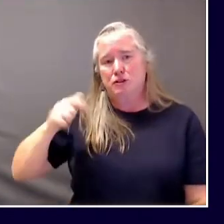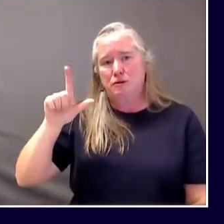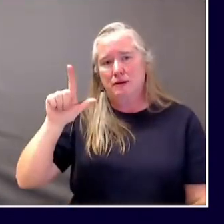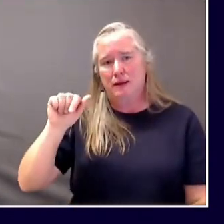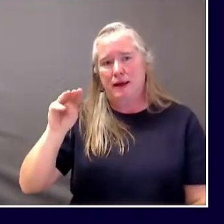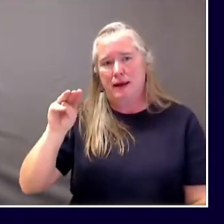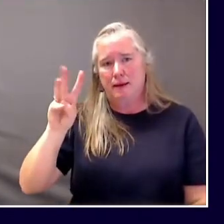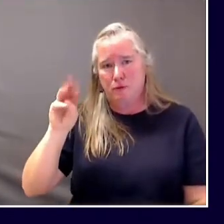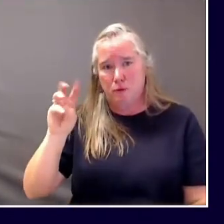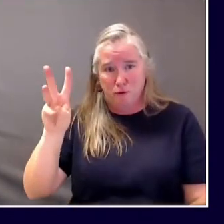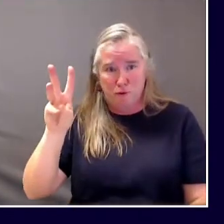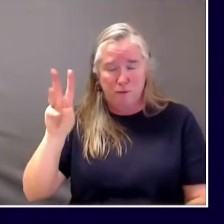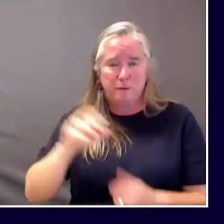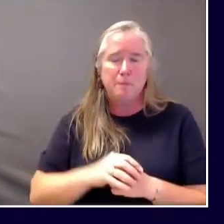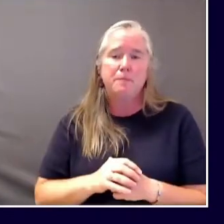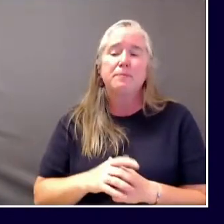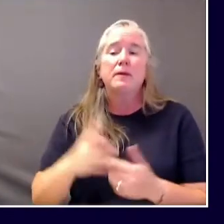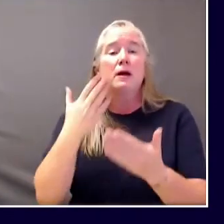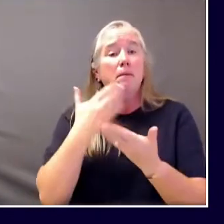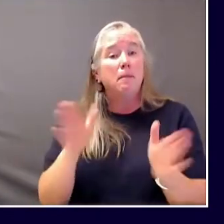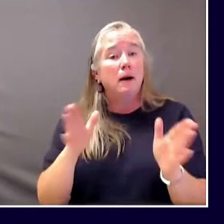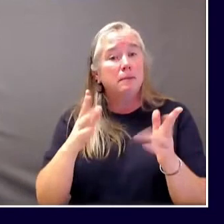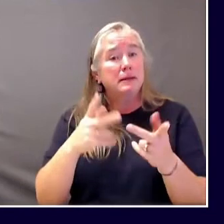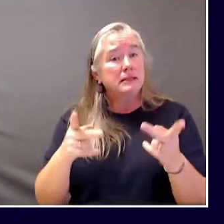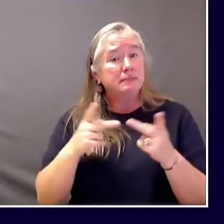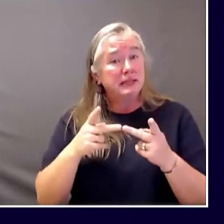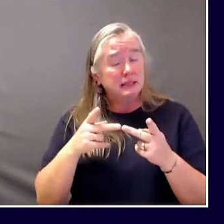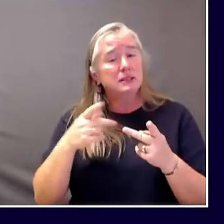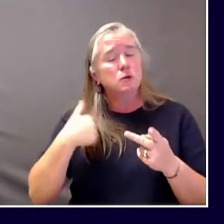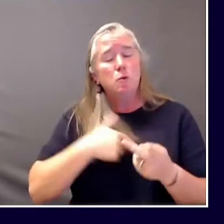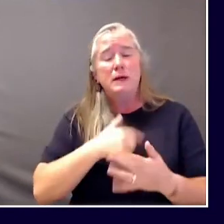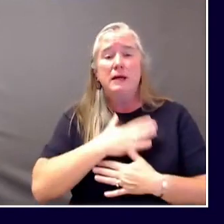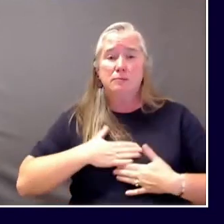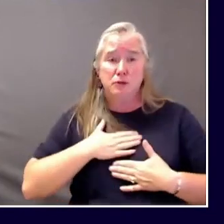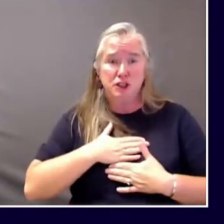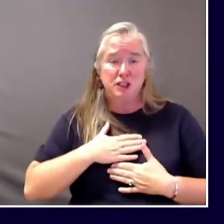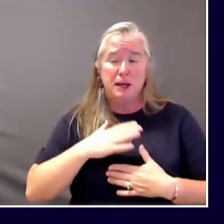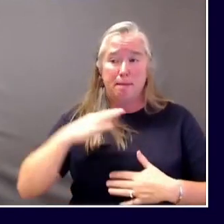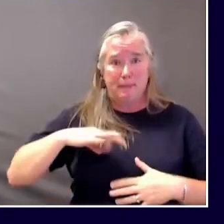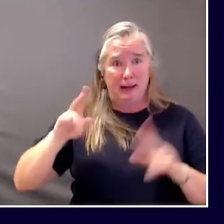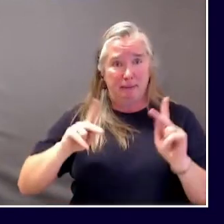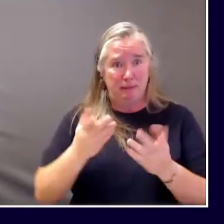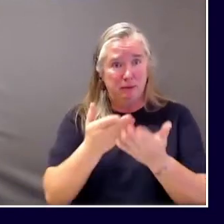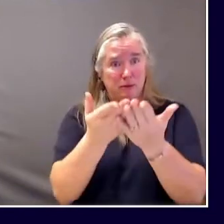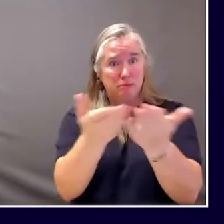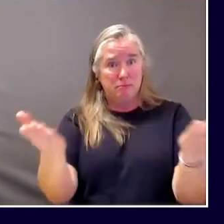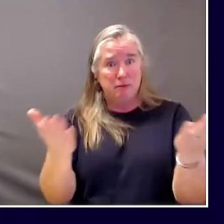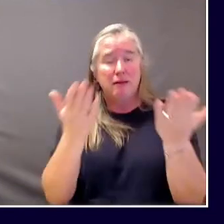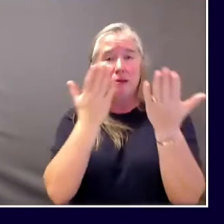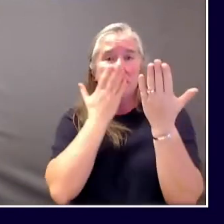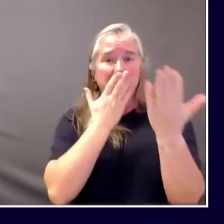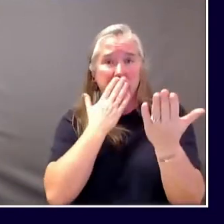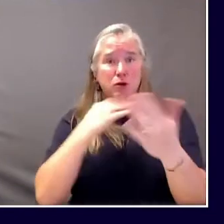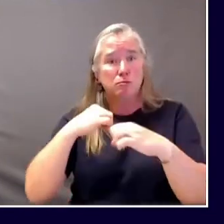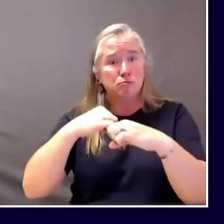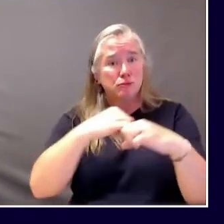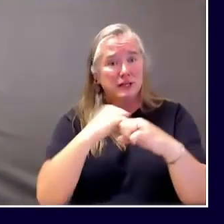public spaces we do appreciate the partnership in the work that